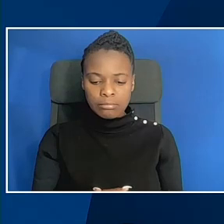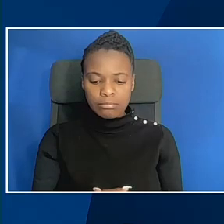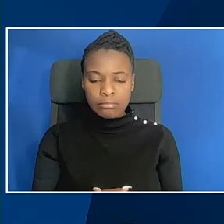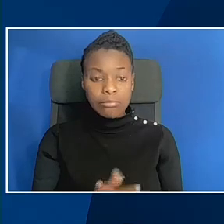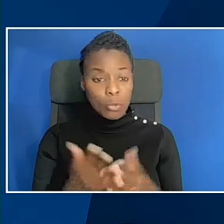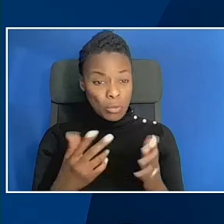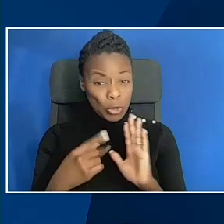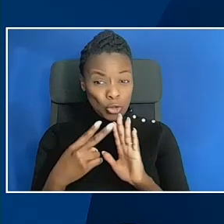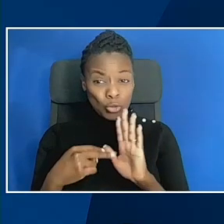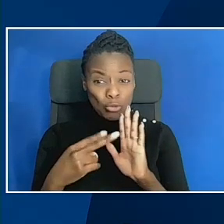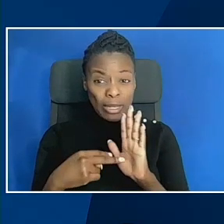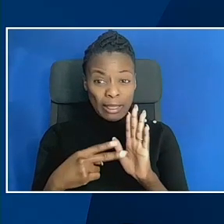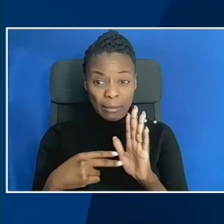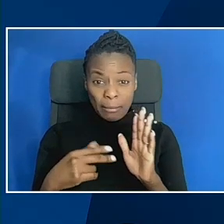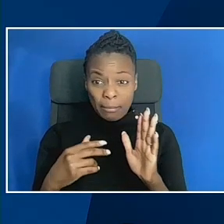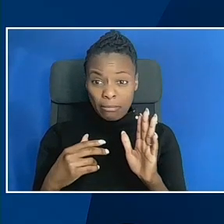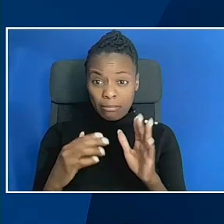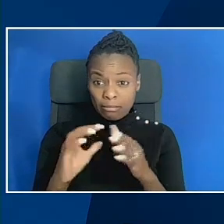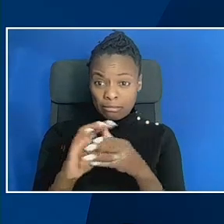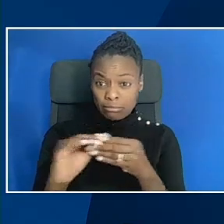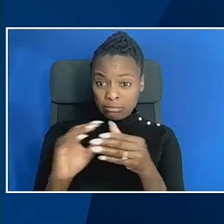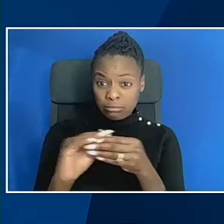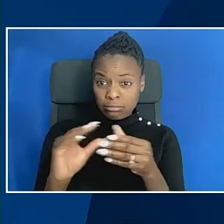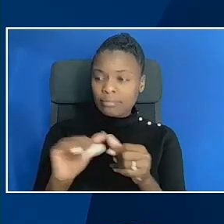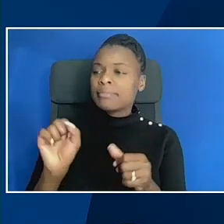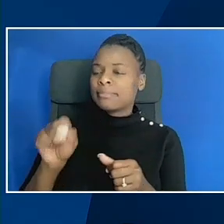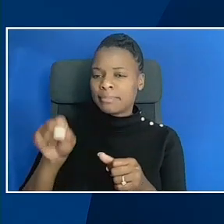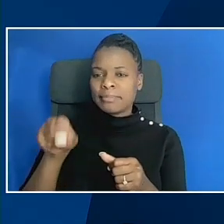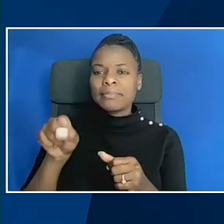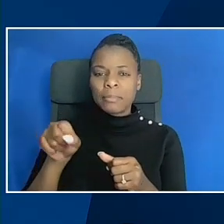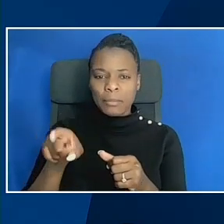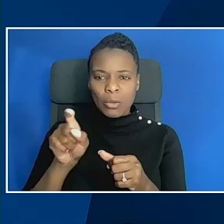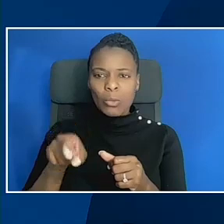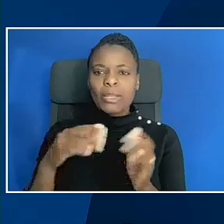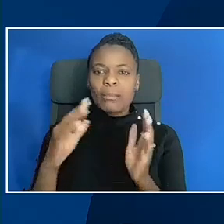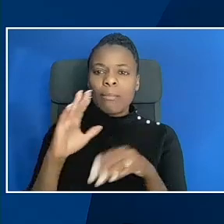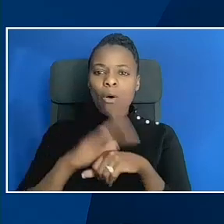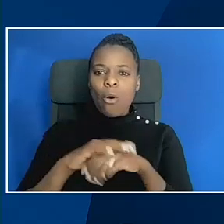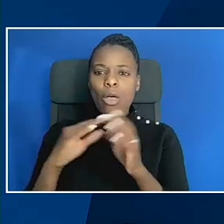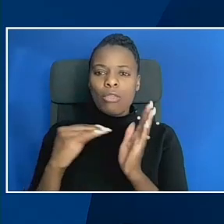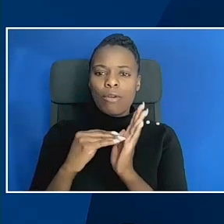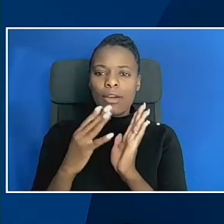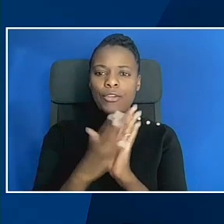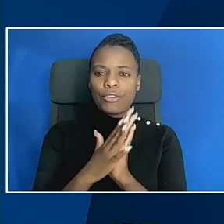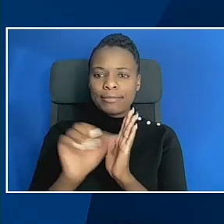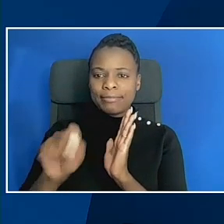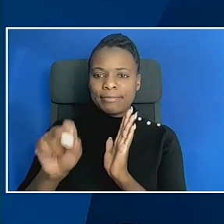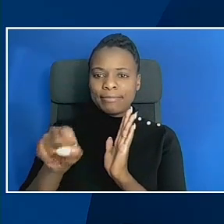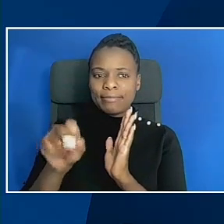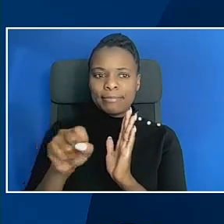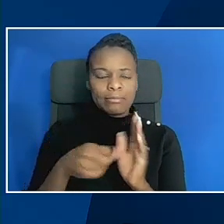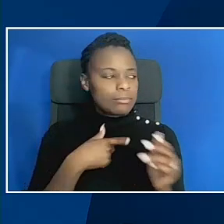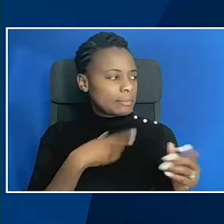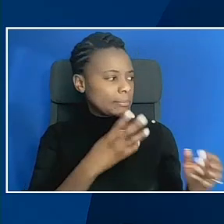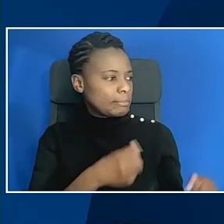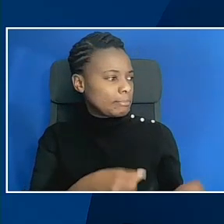put? Yes, please. Because we need to have them on the record. Okay. Just pulling it up here. Sure.